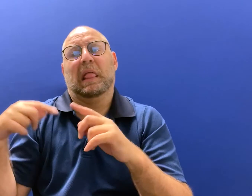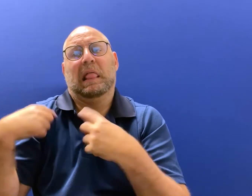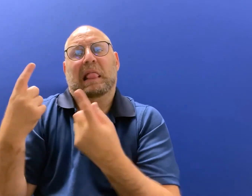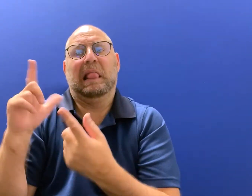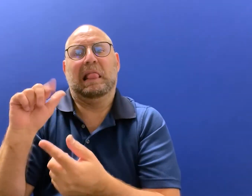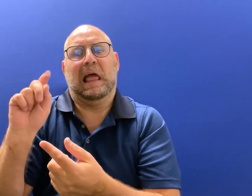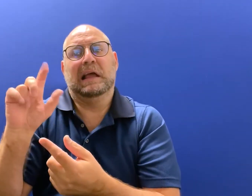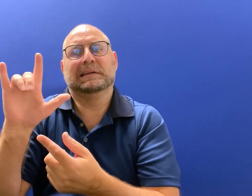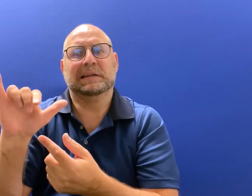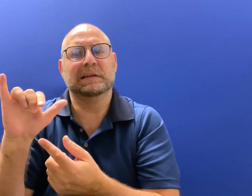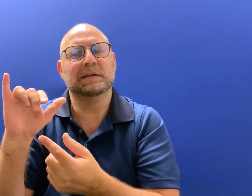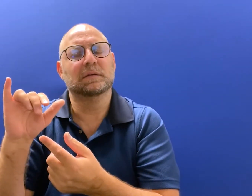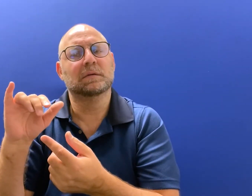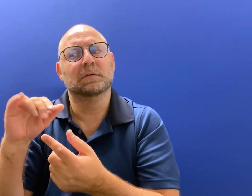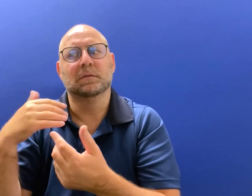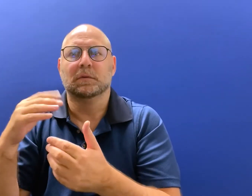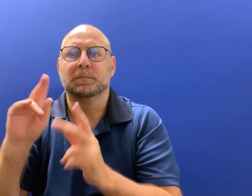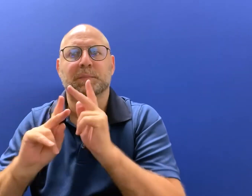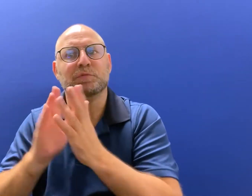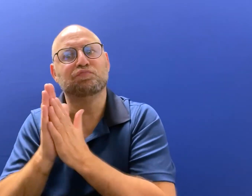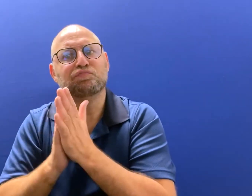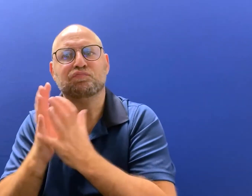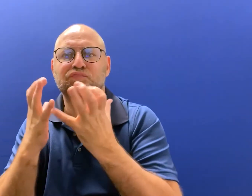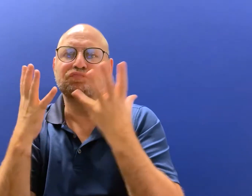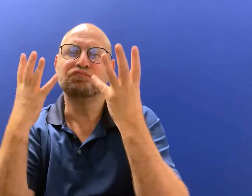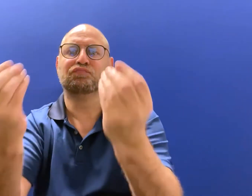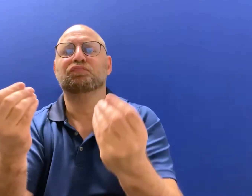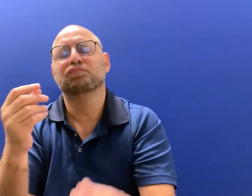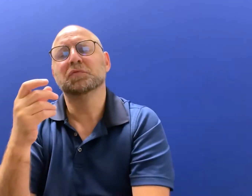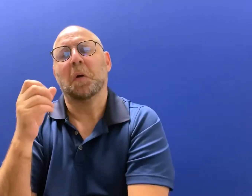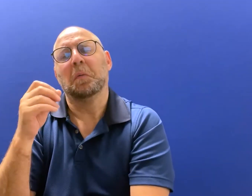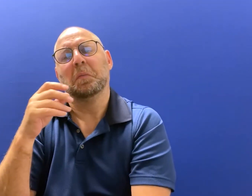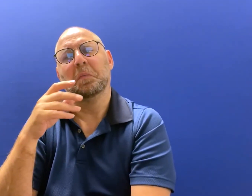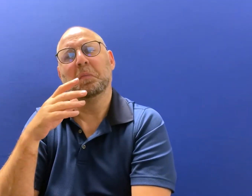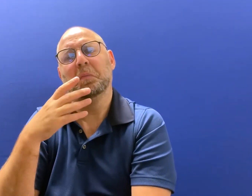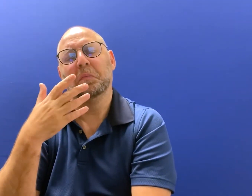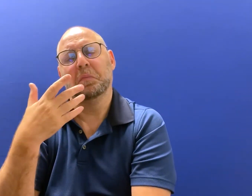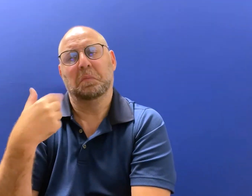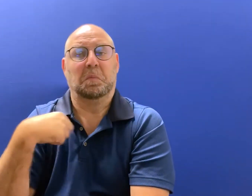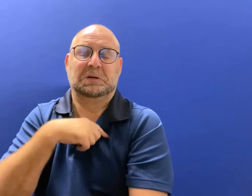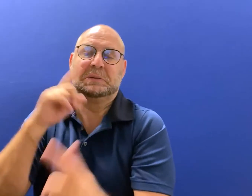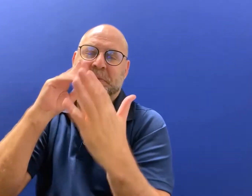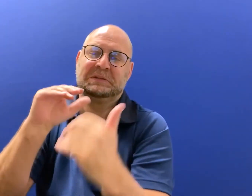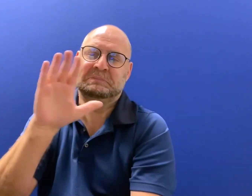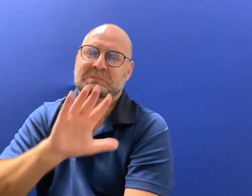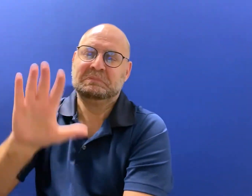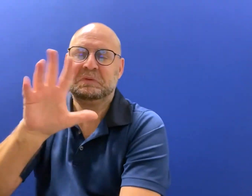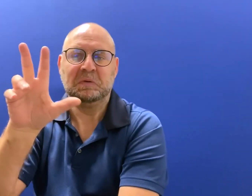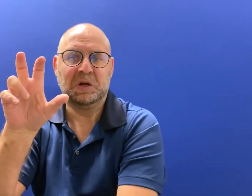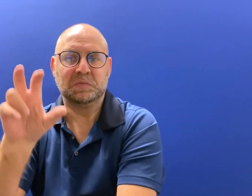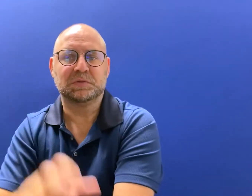Lately, a lot of people have expressed interest in attending, so we're expecting about 300.